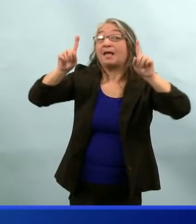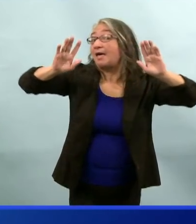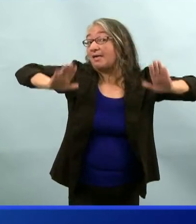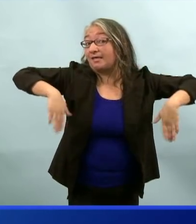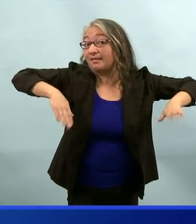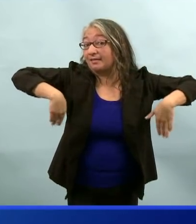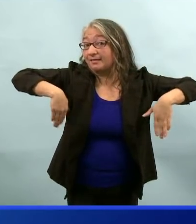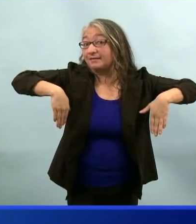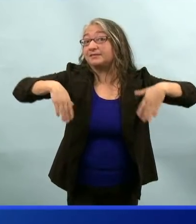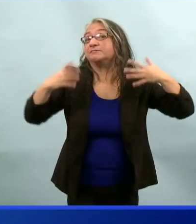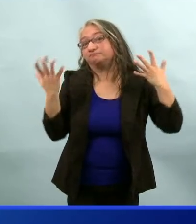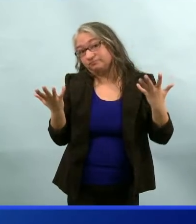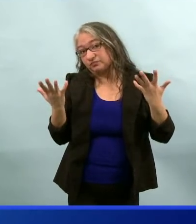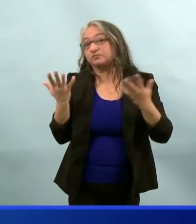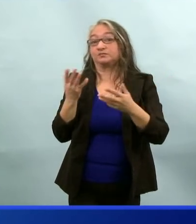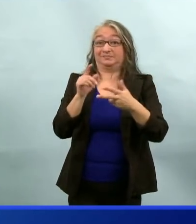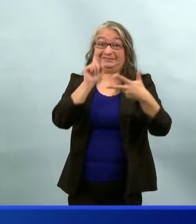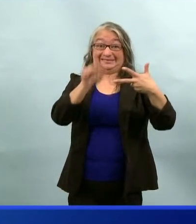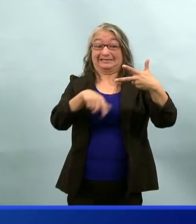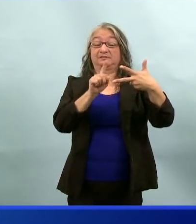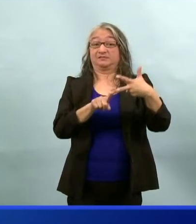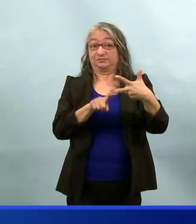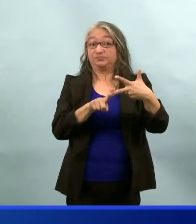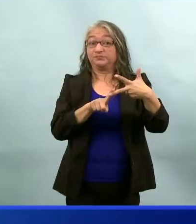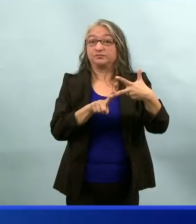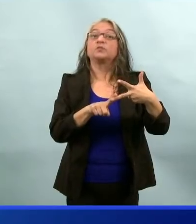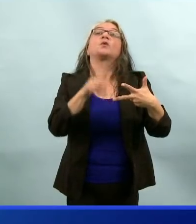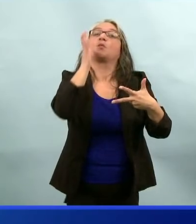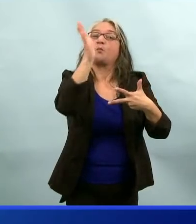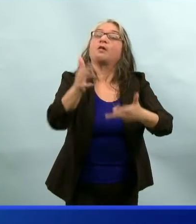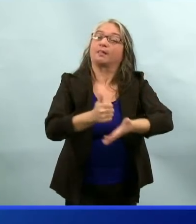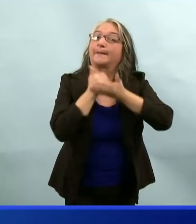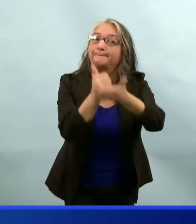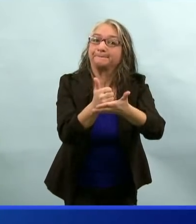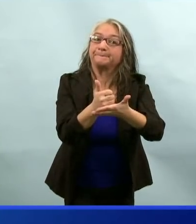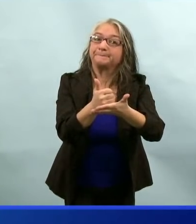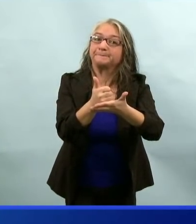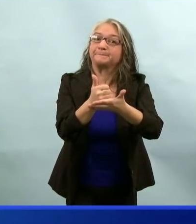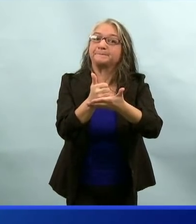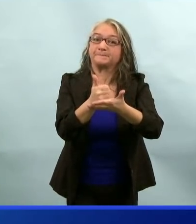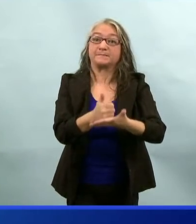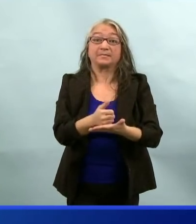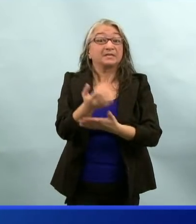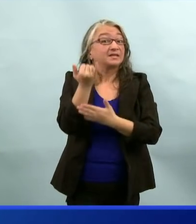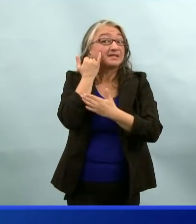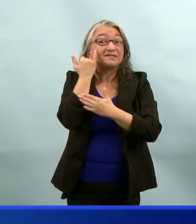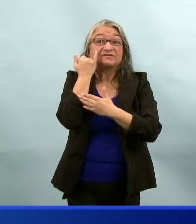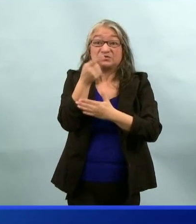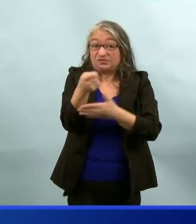that will be effective and if you are eligible i urge you to take the next step and get that dose